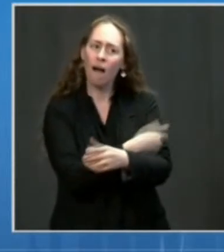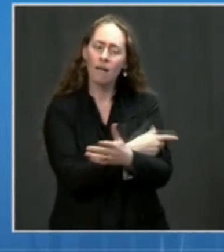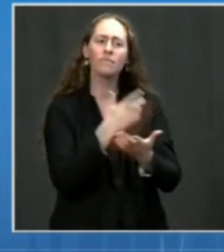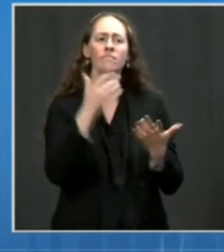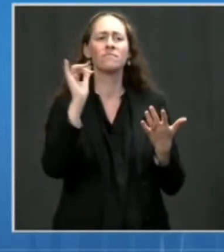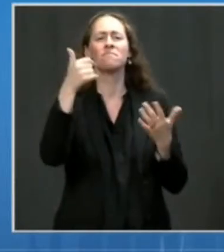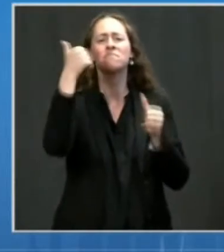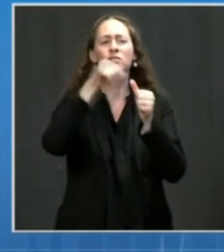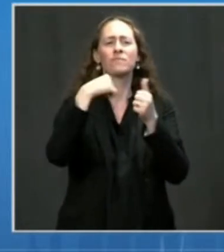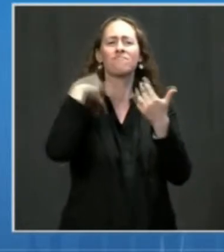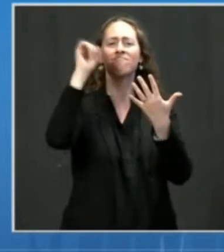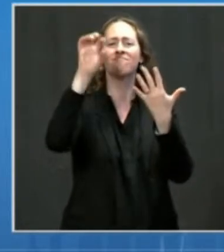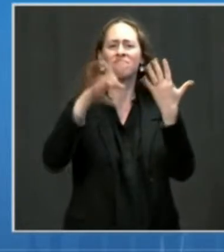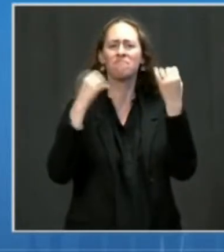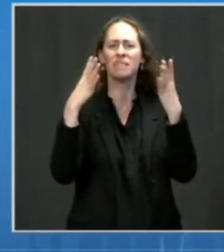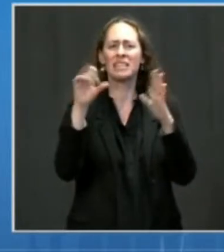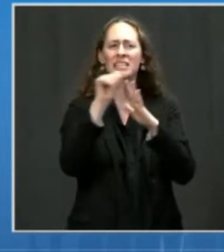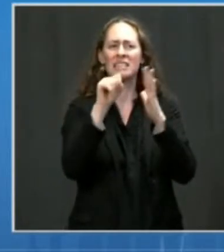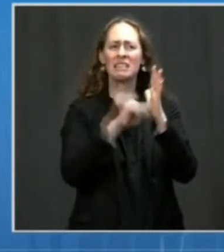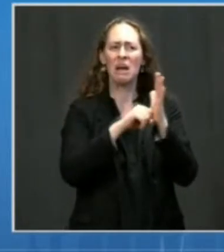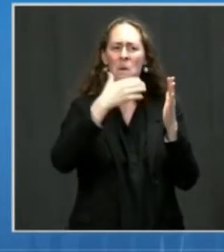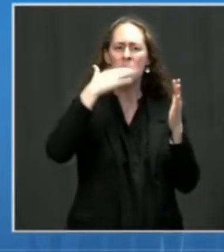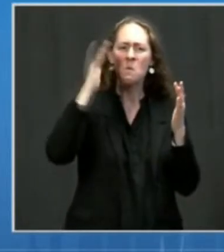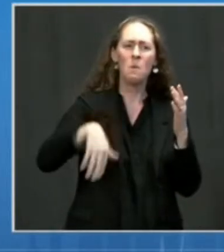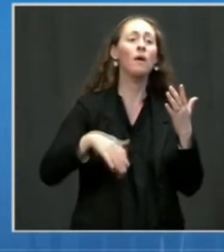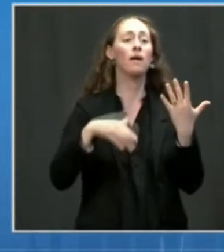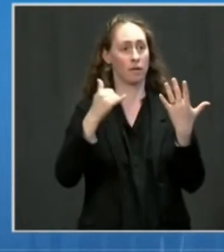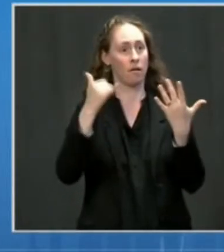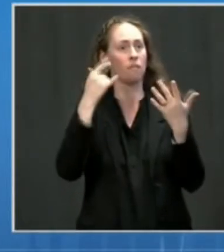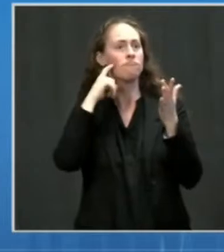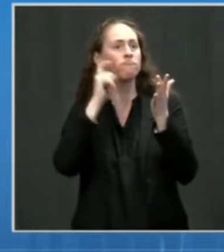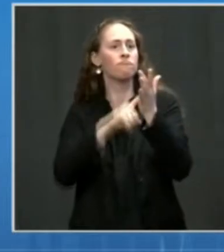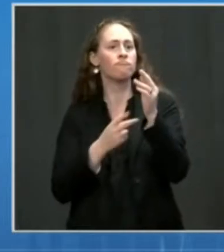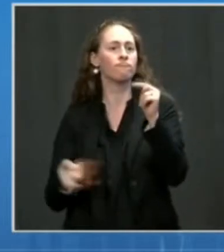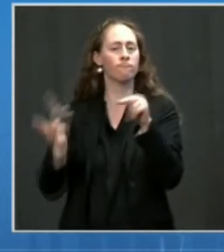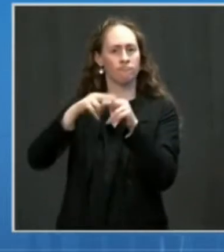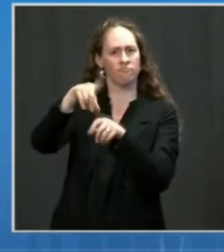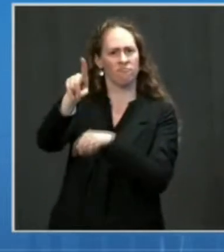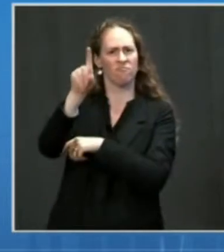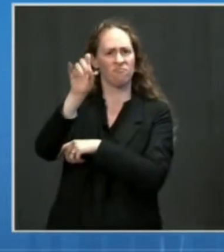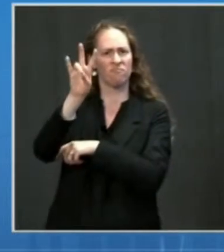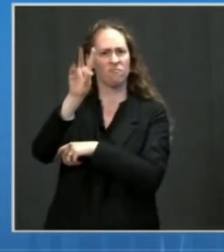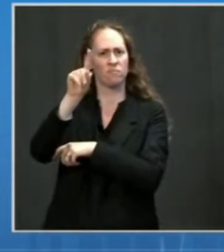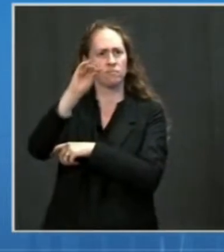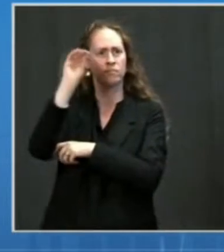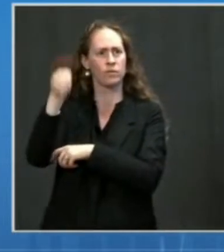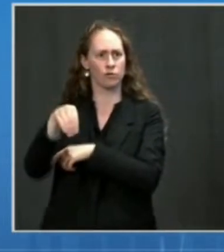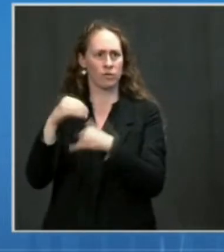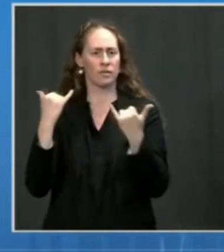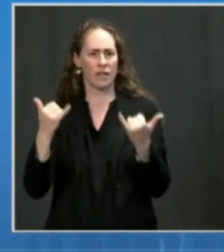RATES HAVE MORE THAN DOUBLED. THE EIGHT STATES WITH THE